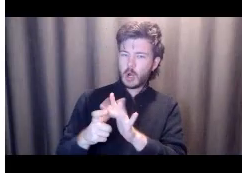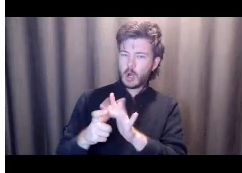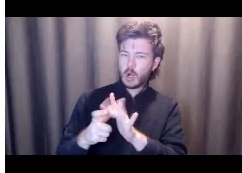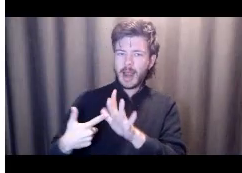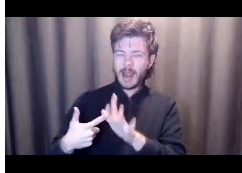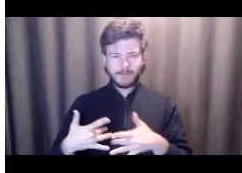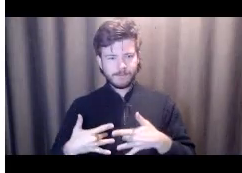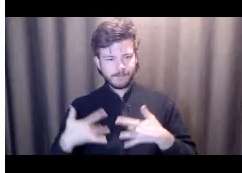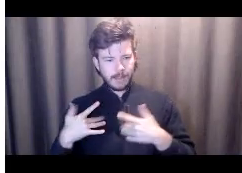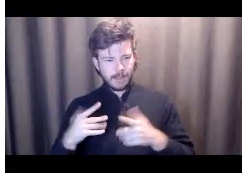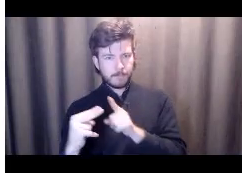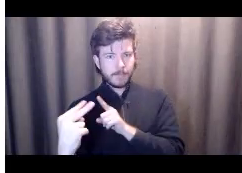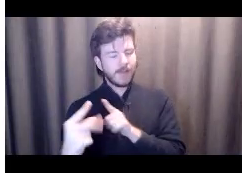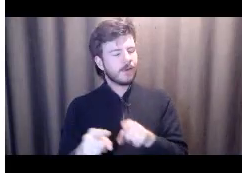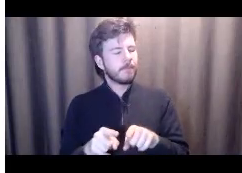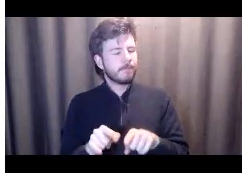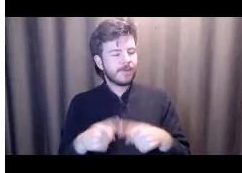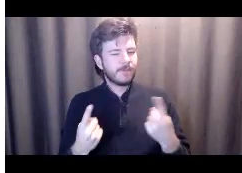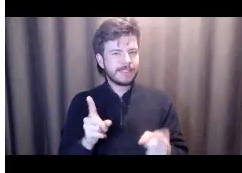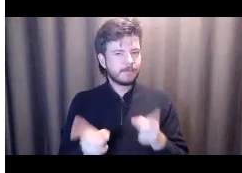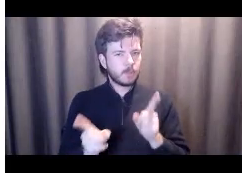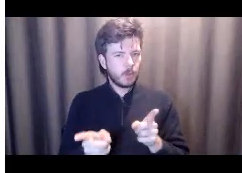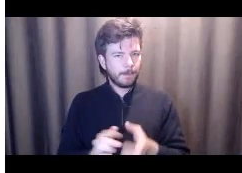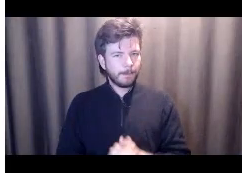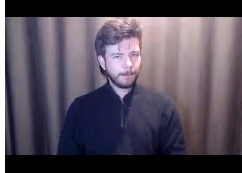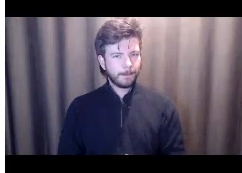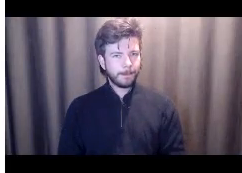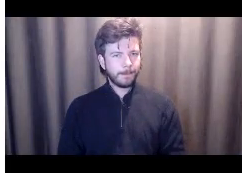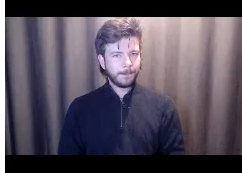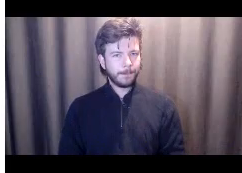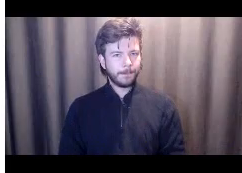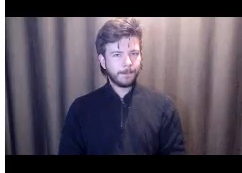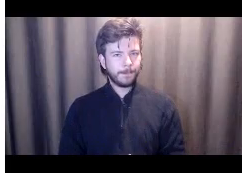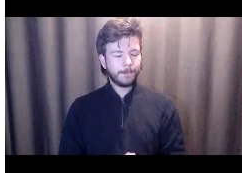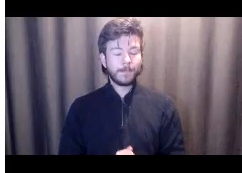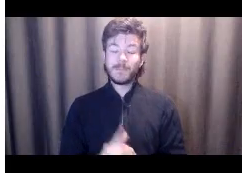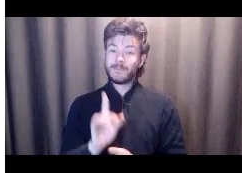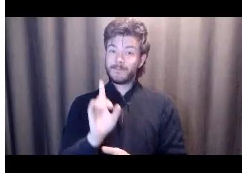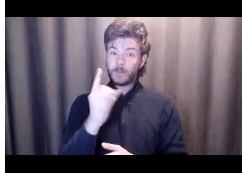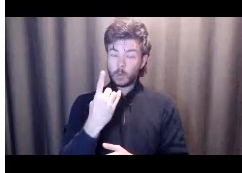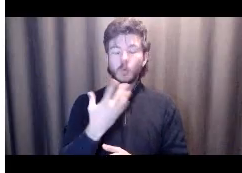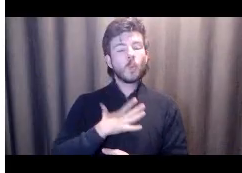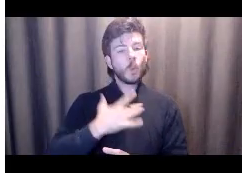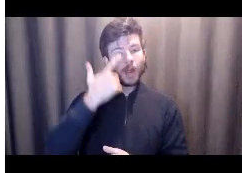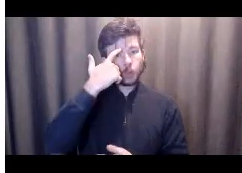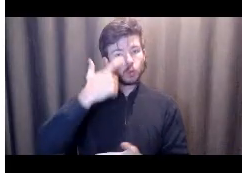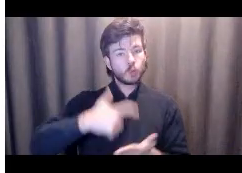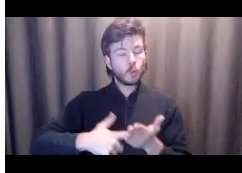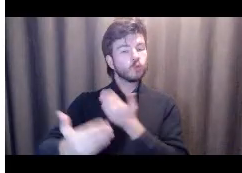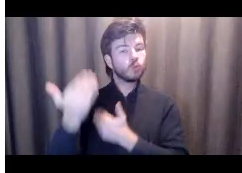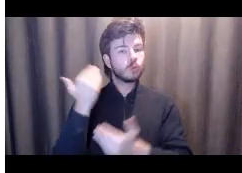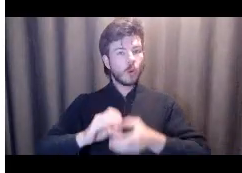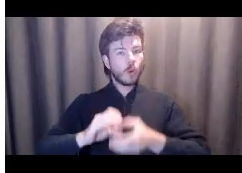Before we begin, I would like to acknowledge the Traditional Owners and Custodians of the Country